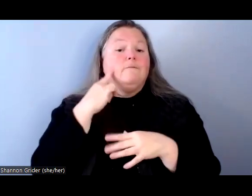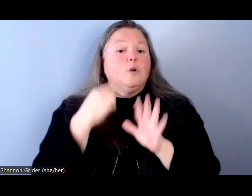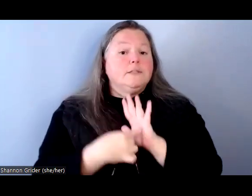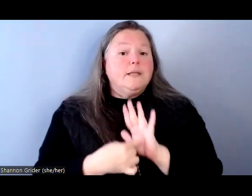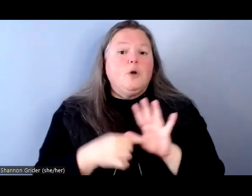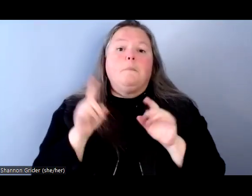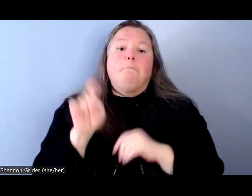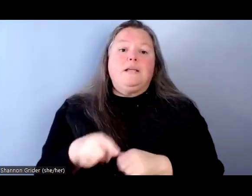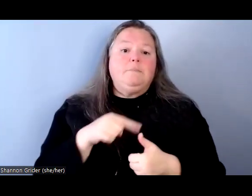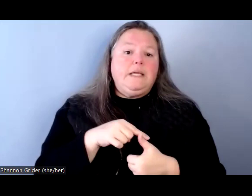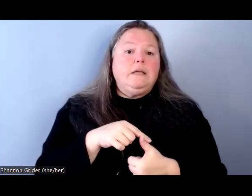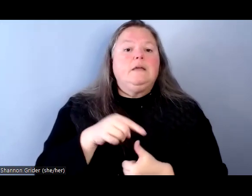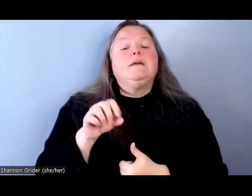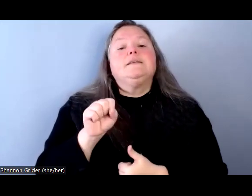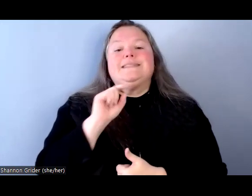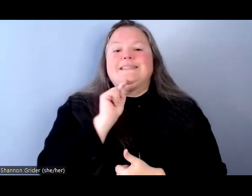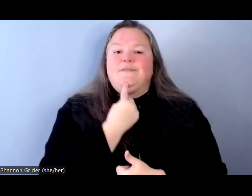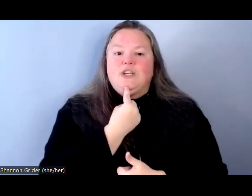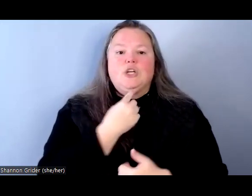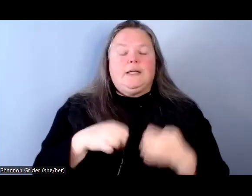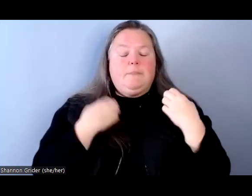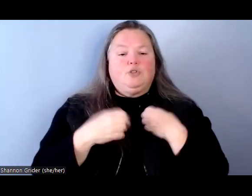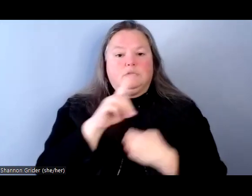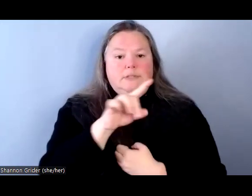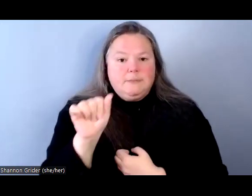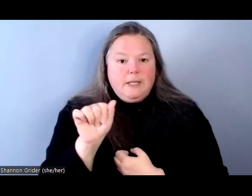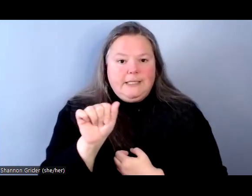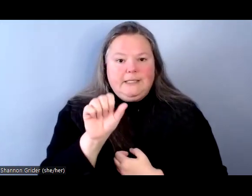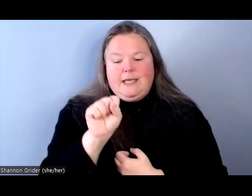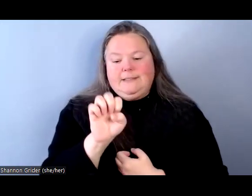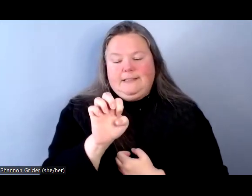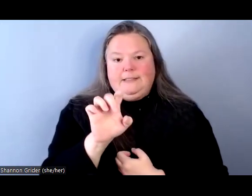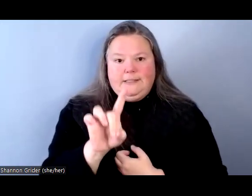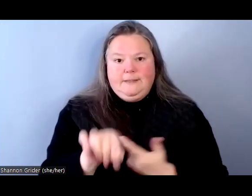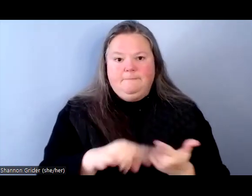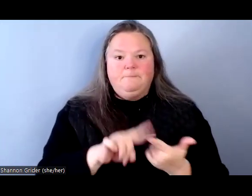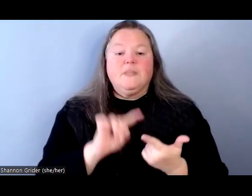Specialty trainings are Severe Emotional Disability (SED),